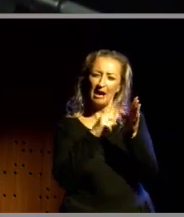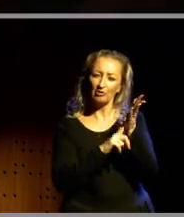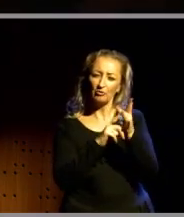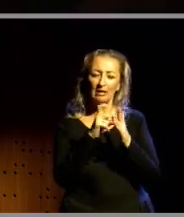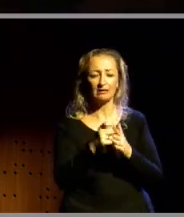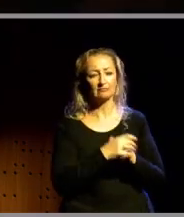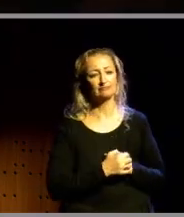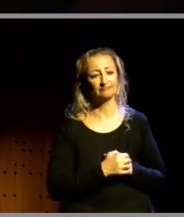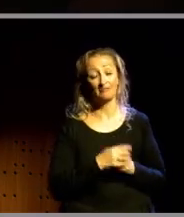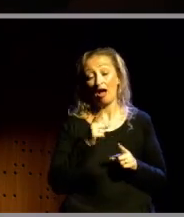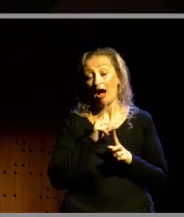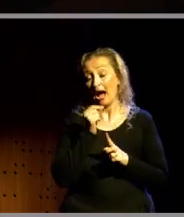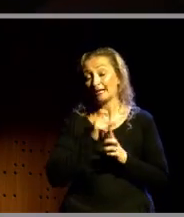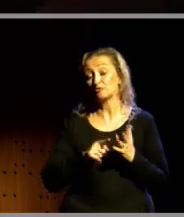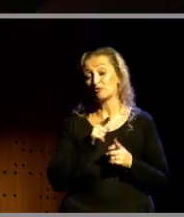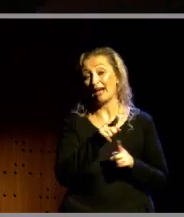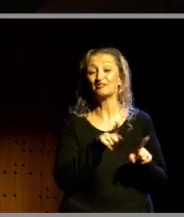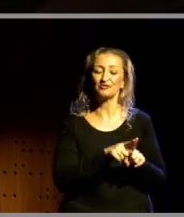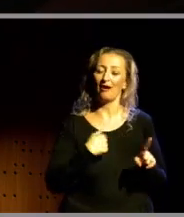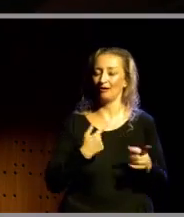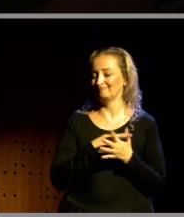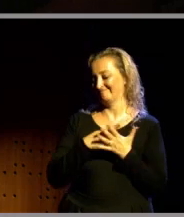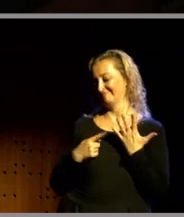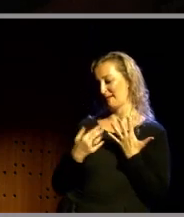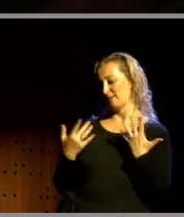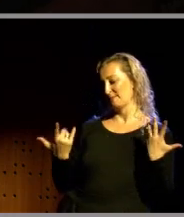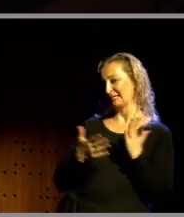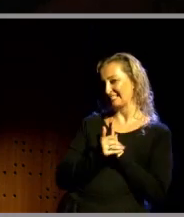So, I'm multi-talented. Sorry. Just reminding everyone.